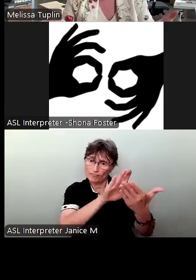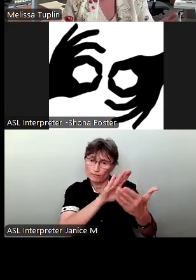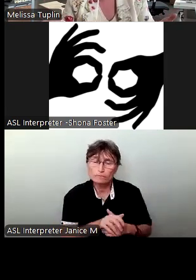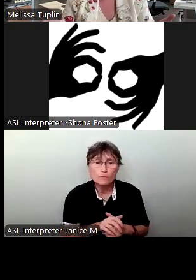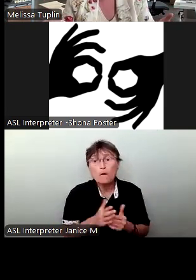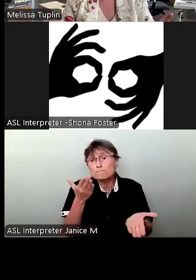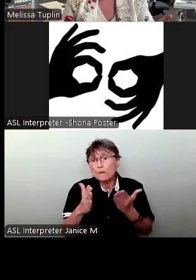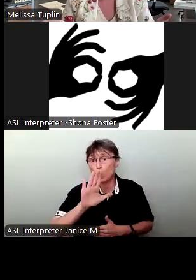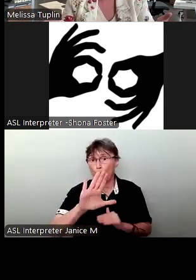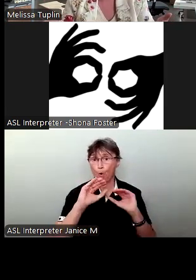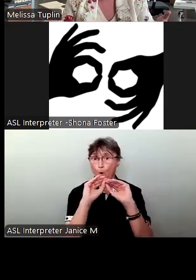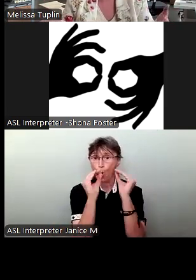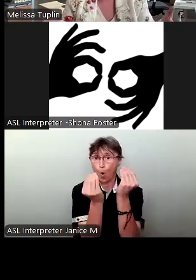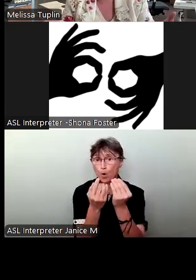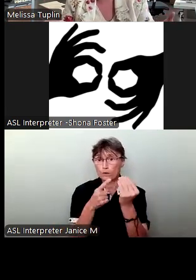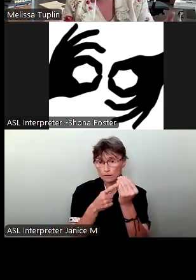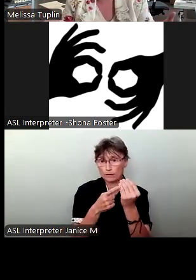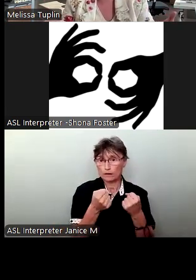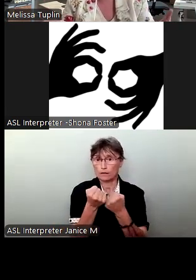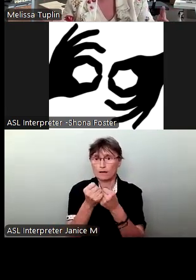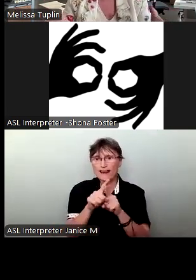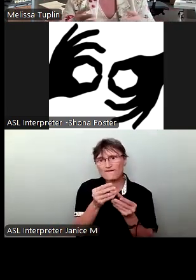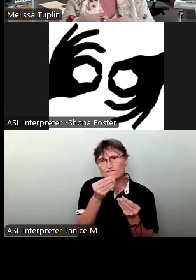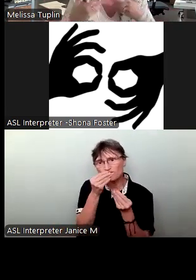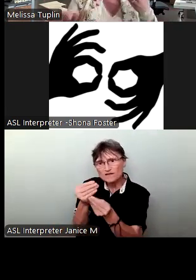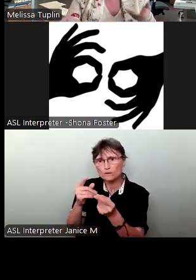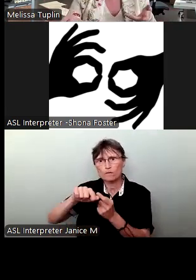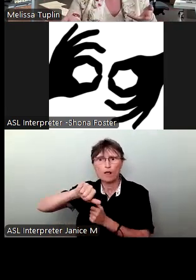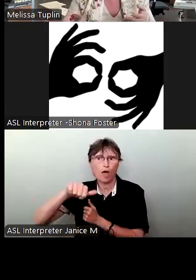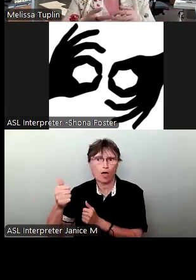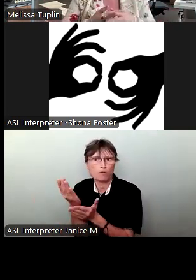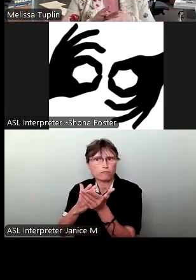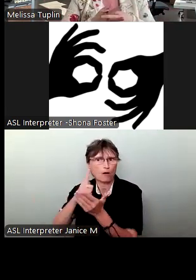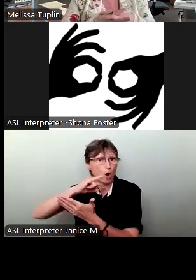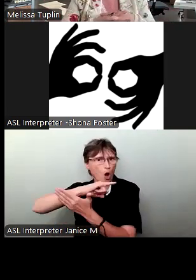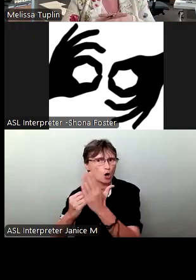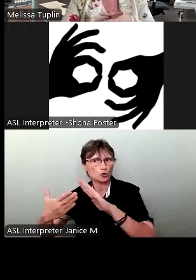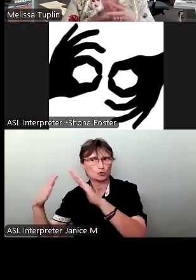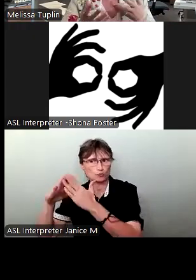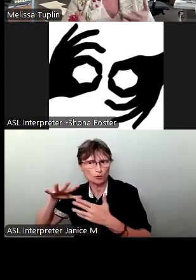organization for another part of the sector. Be specific about how your work contributes to